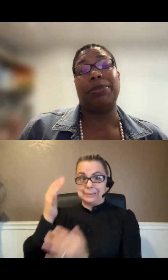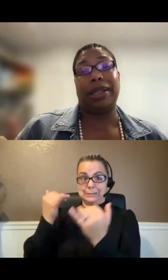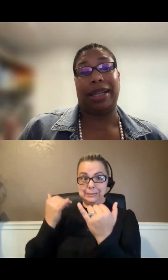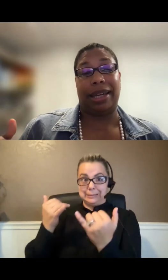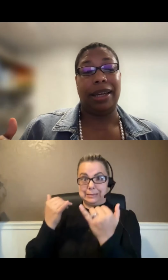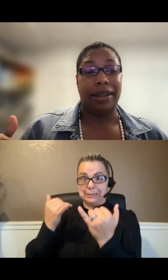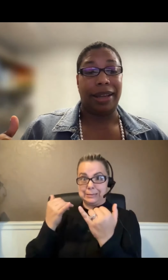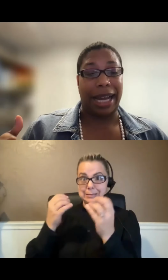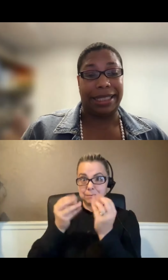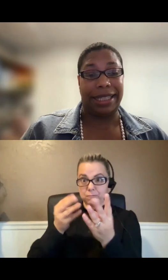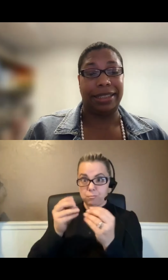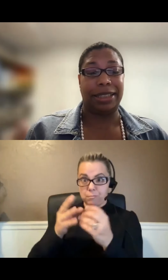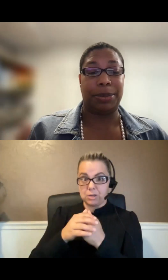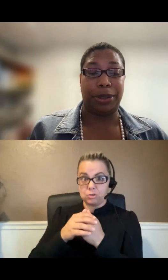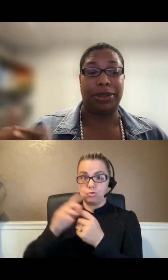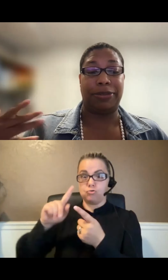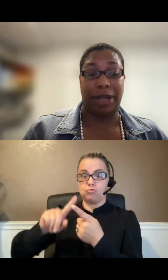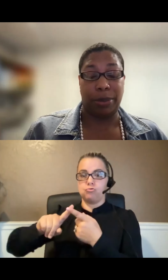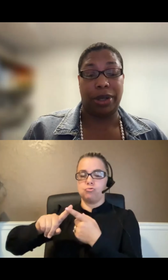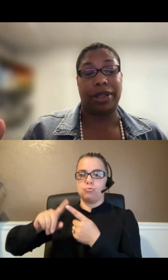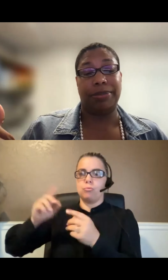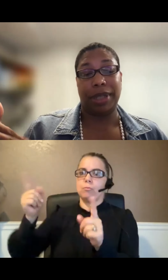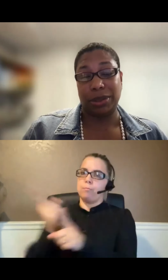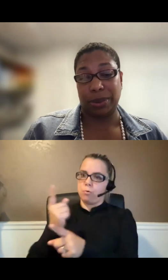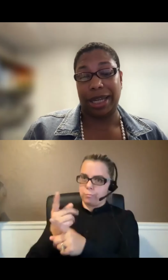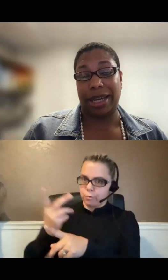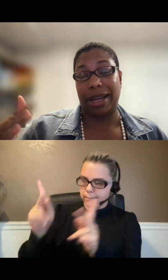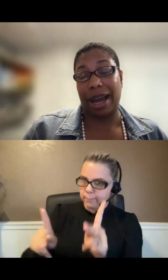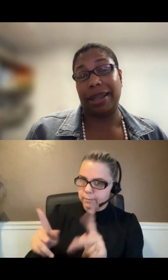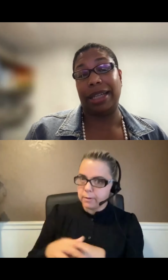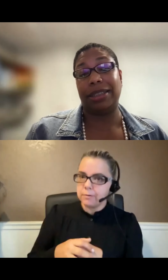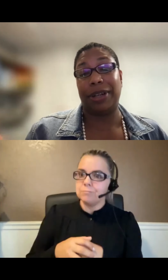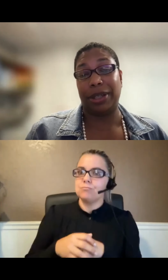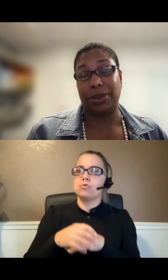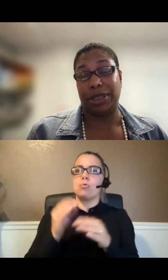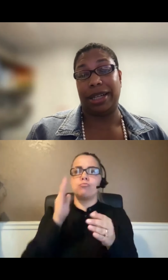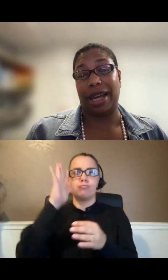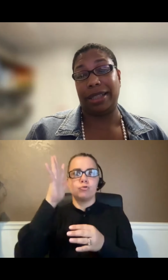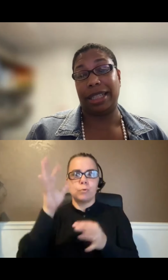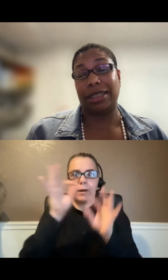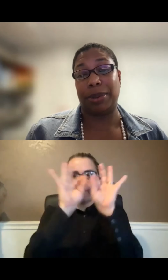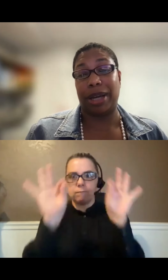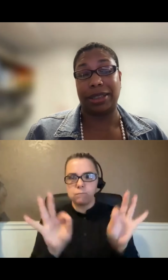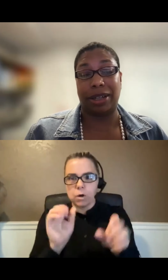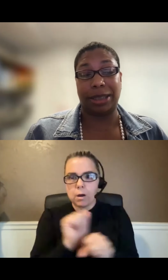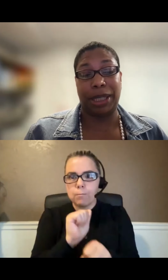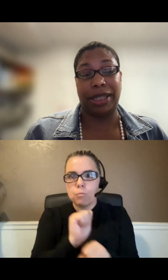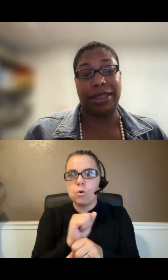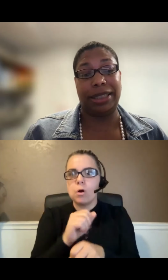Ultimately, the idea is to produce a framework, toolkit, and guidelines for inclusion and accessible XR experiences.